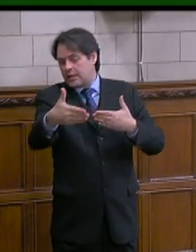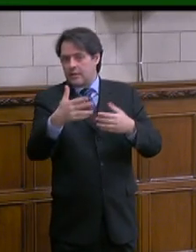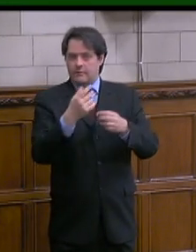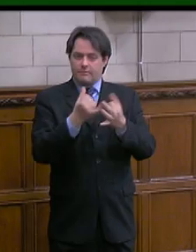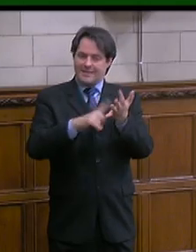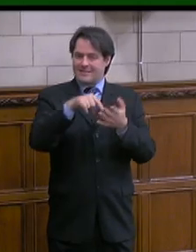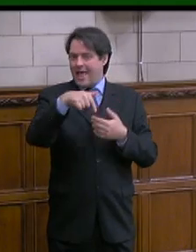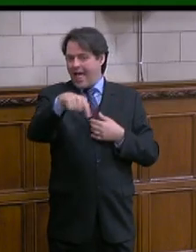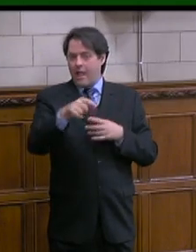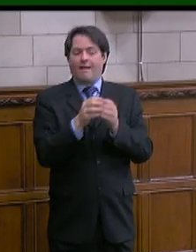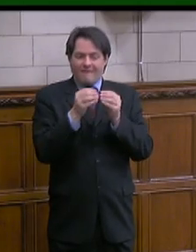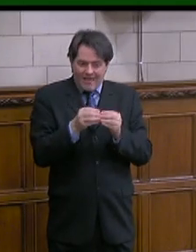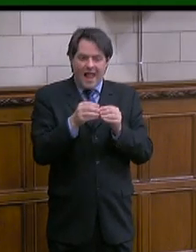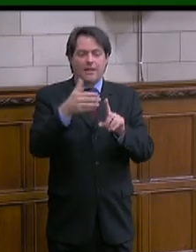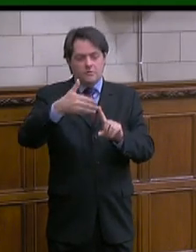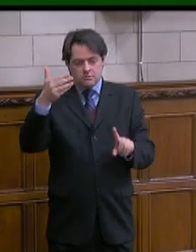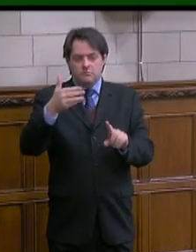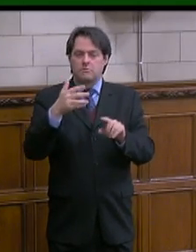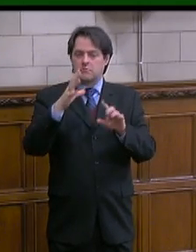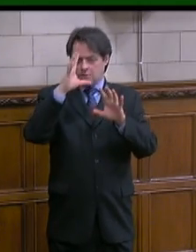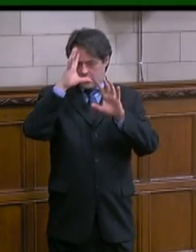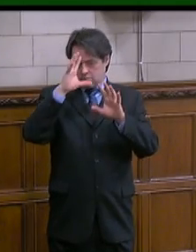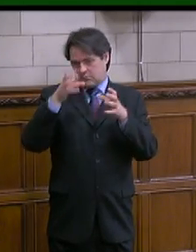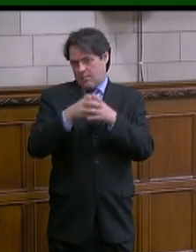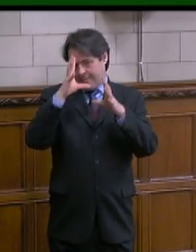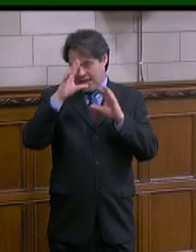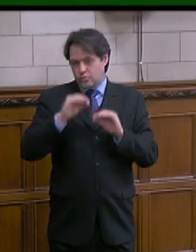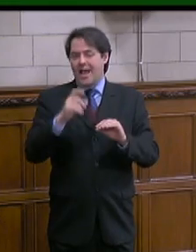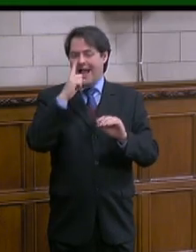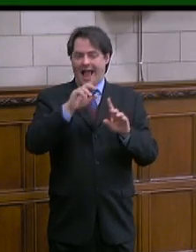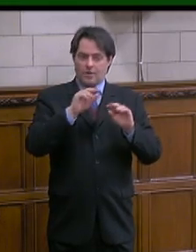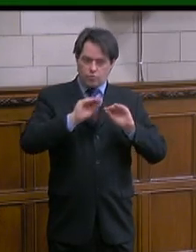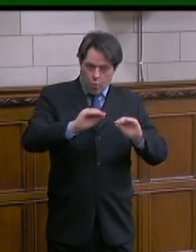validated by the Department that can be taught and examined in schools?